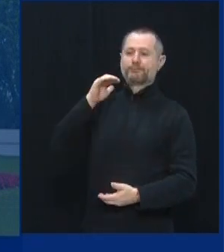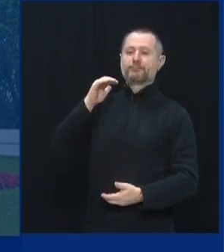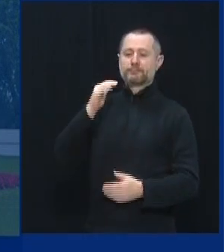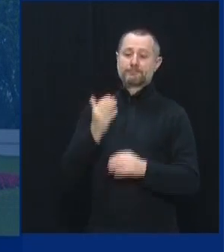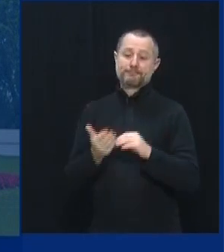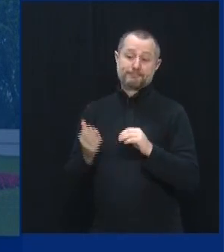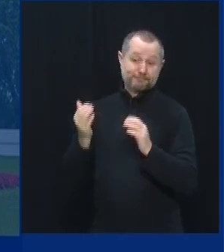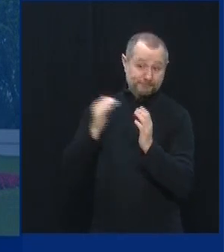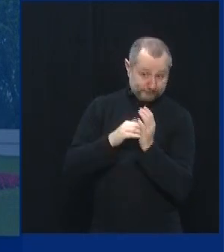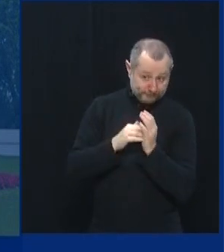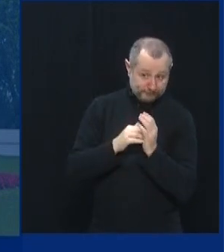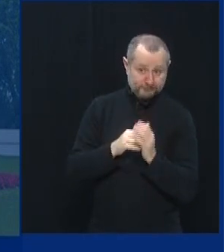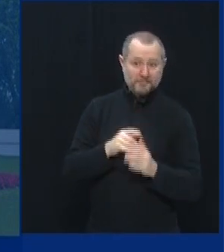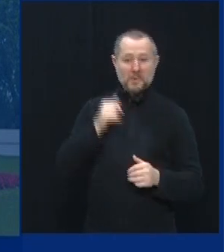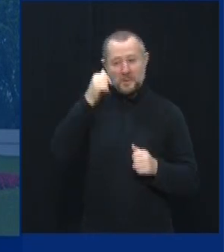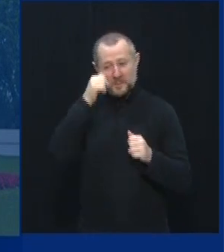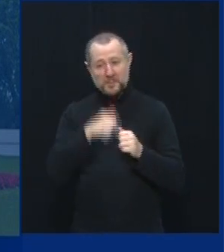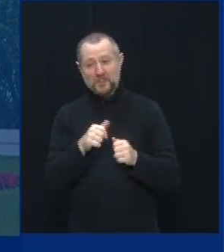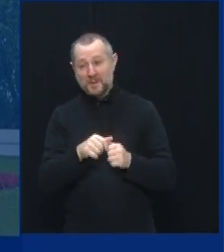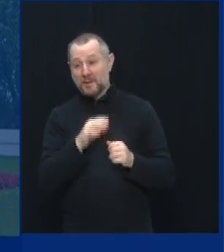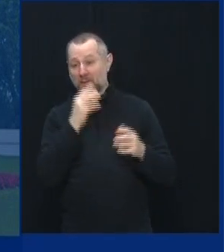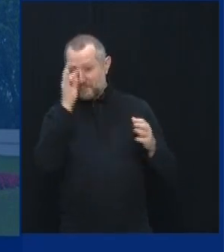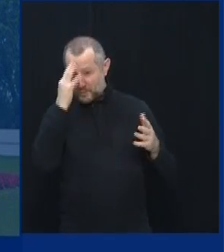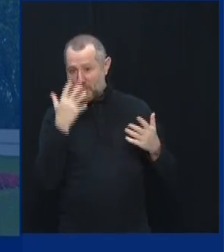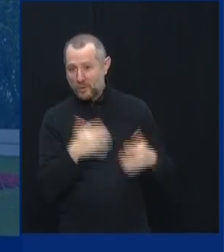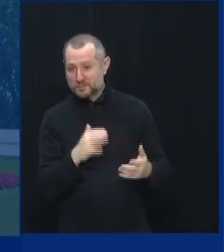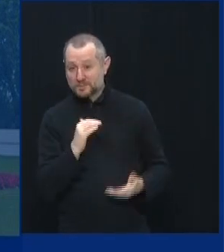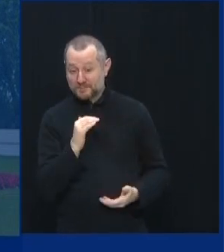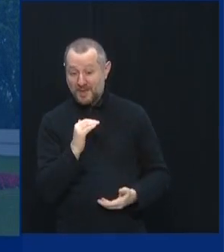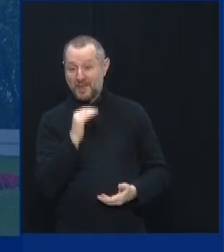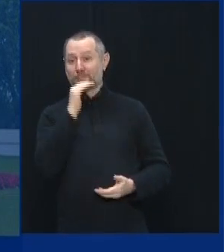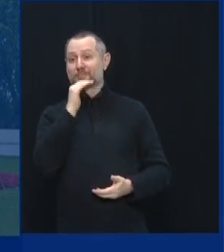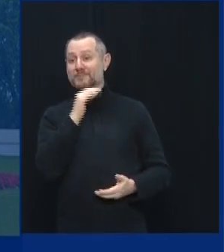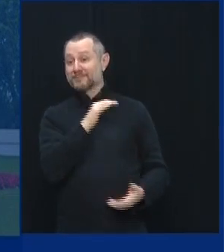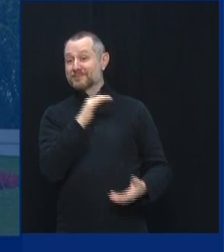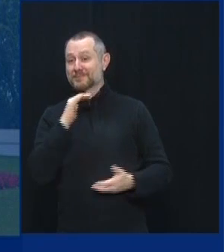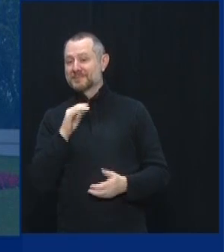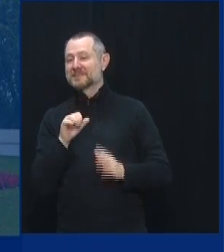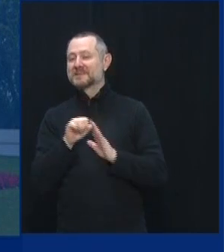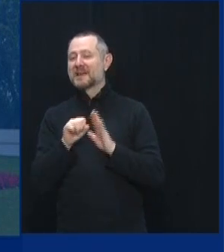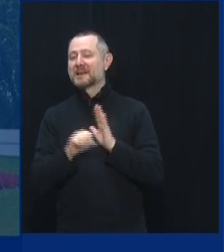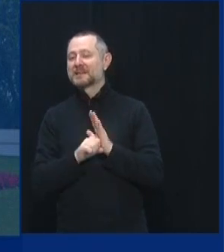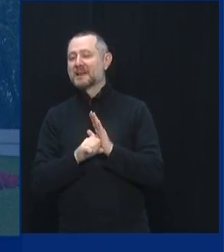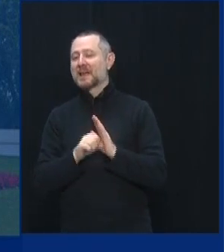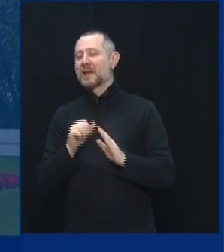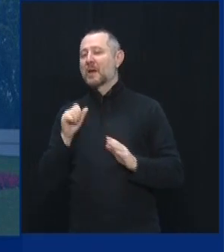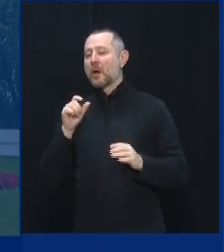STATE AND WE ACTUALLY GOT GOOD NEWS, FEDERAL SUPPLY WILL INCREASE AGAIN.